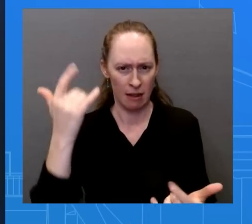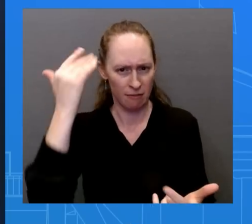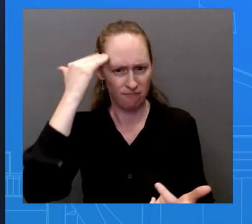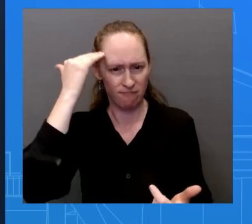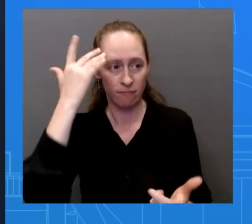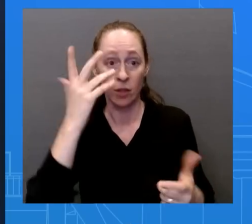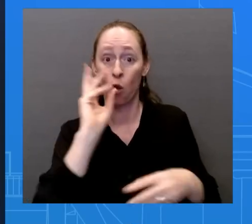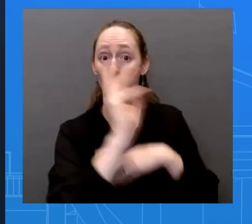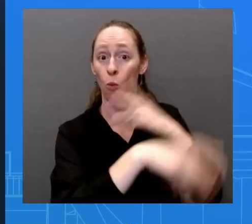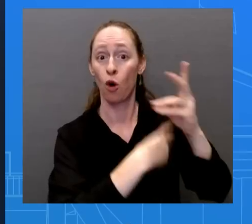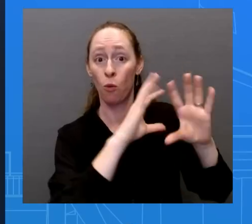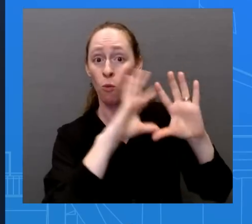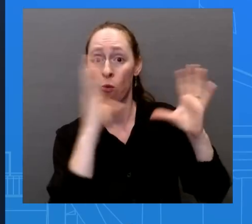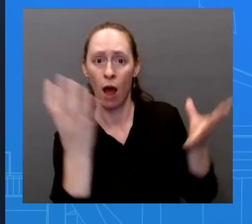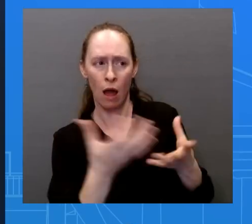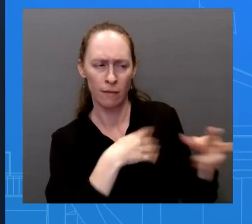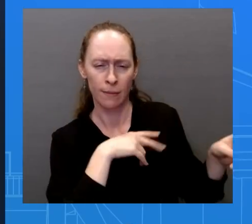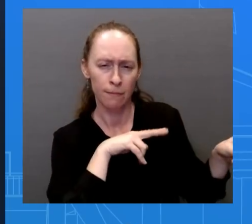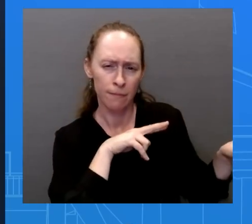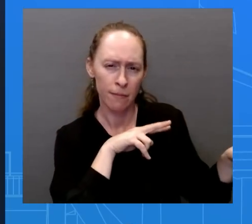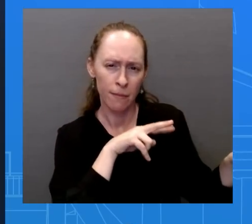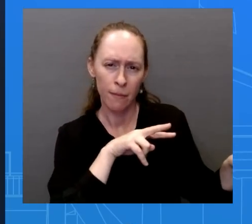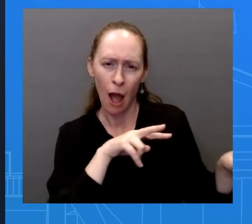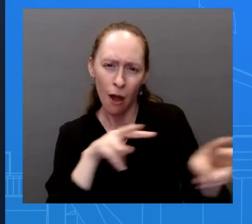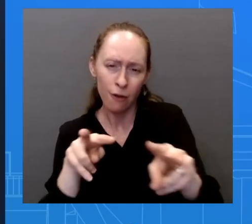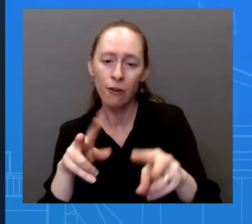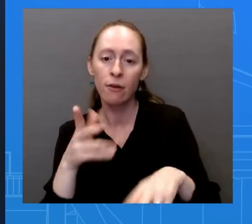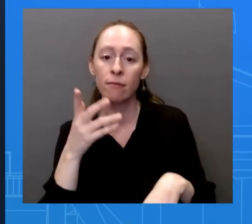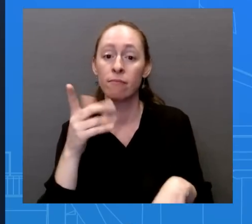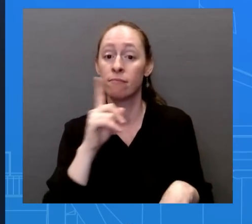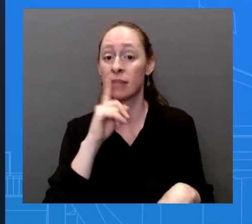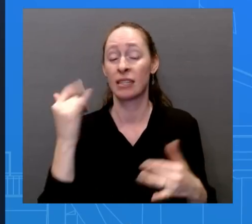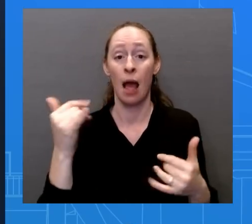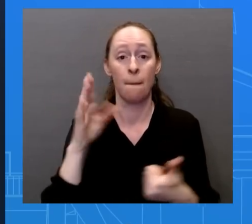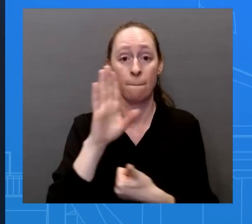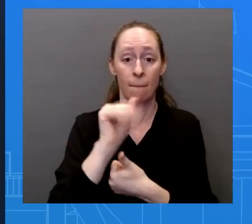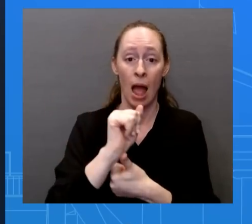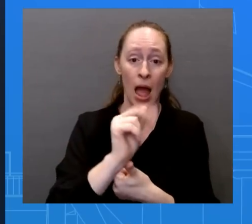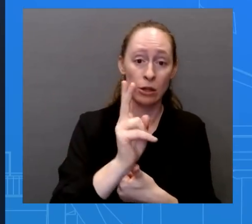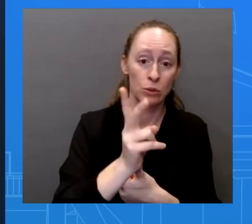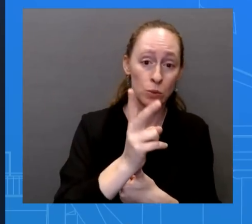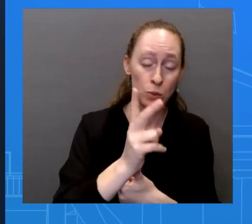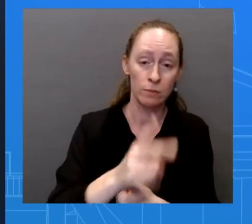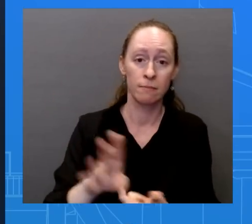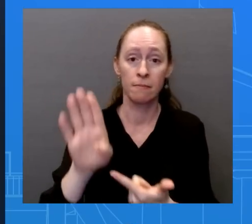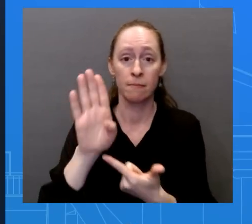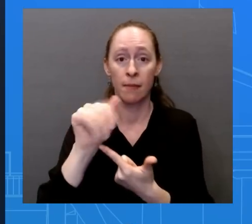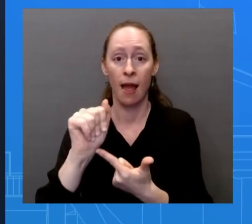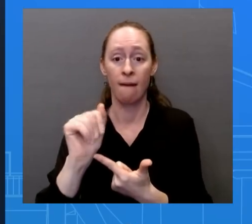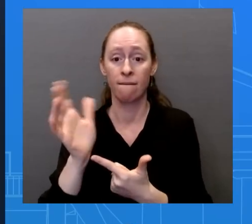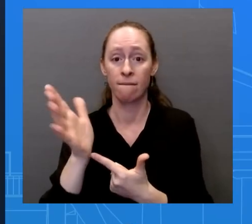or a BA.5 kind of lineage. And the reason we're tracking them is because they either have a lot more immune invasiveness